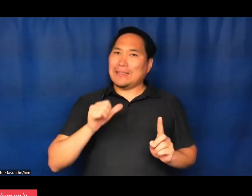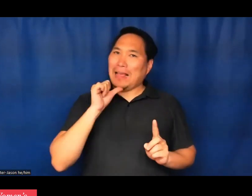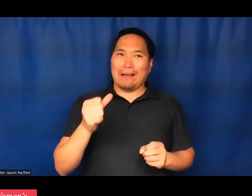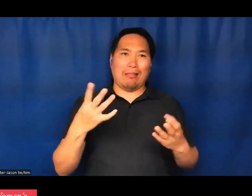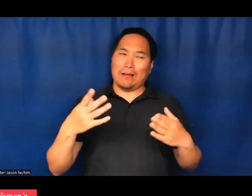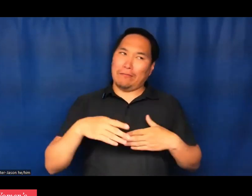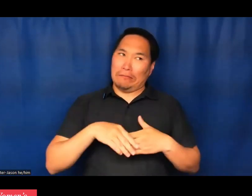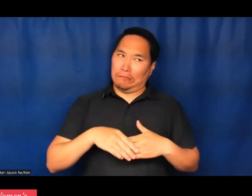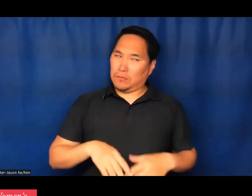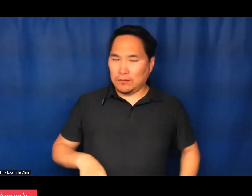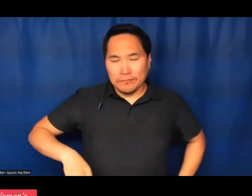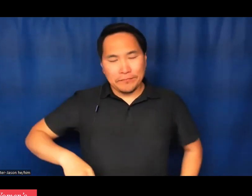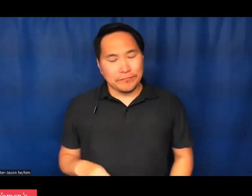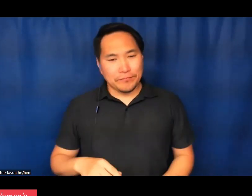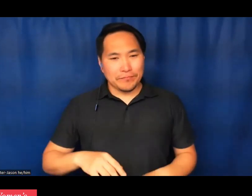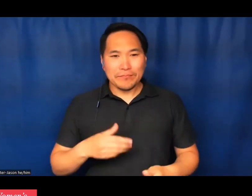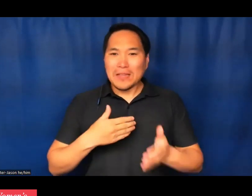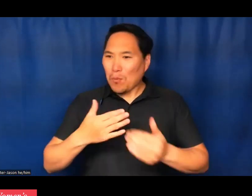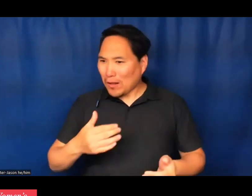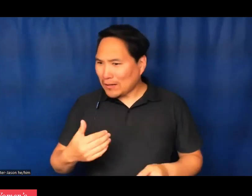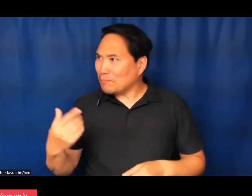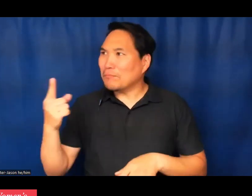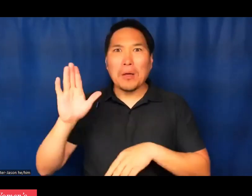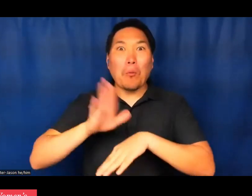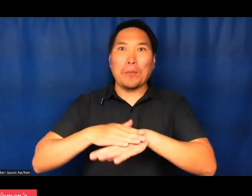So very quickly, I'm getting my 2 minute warning.